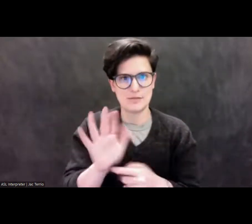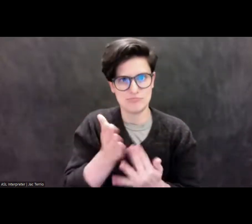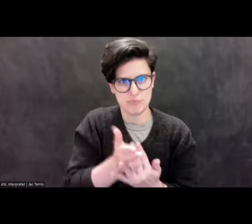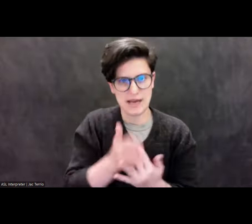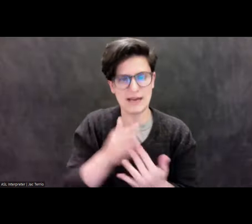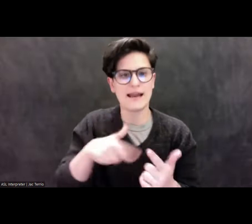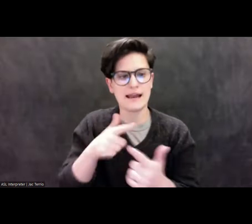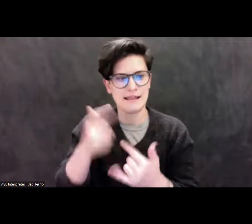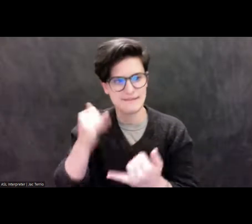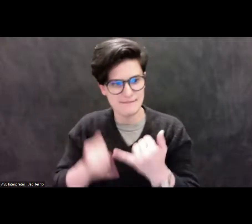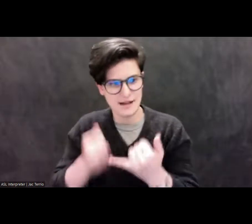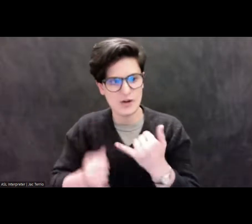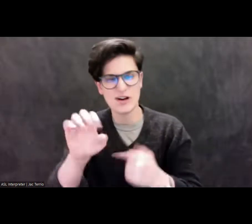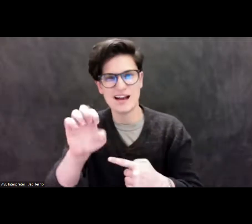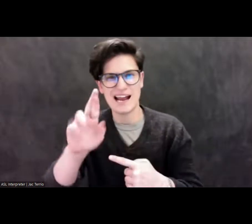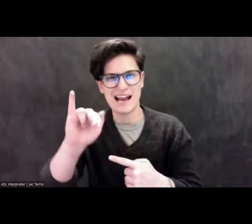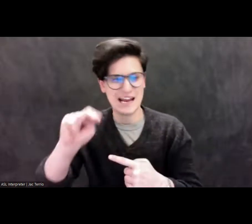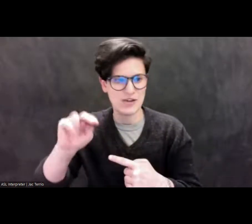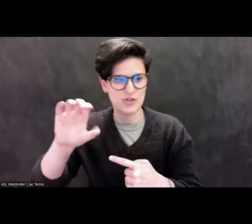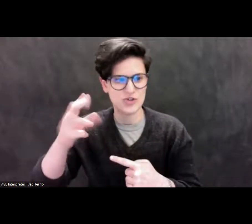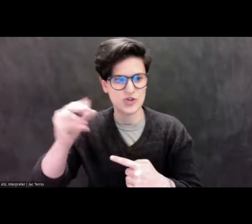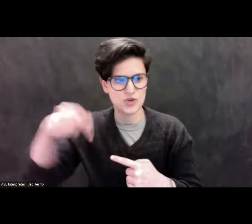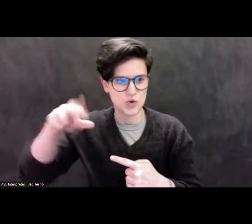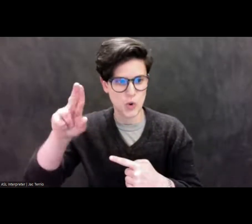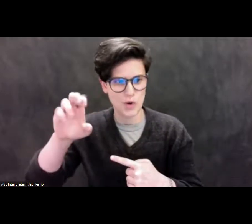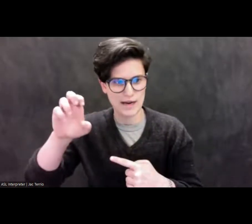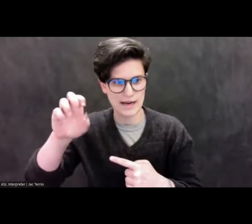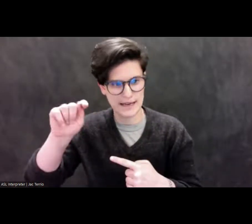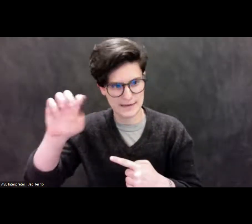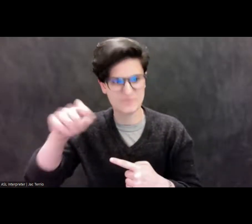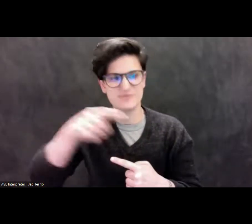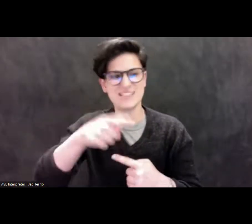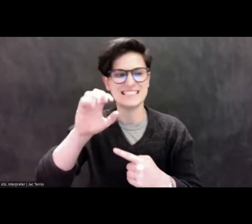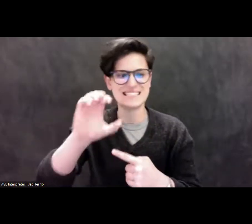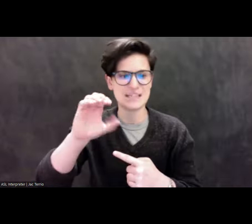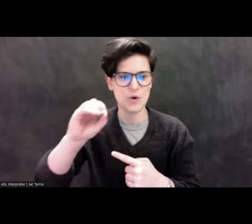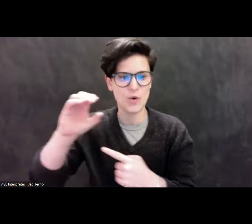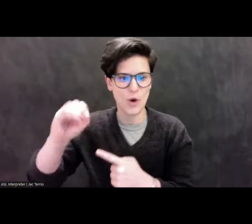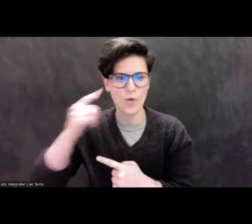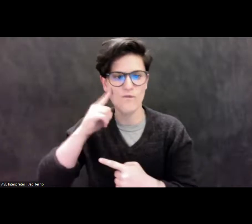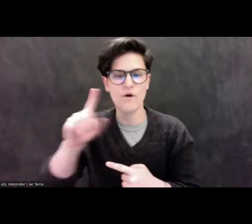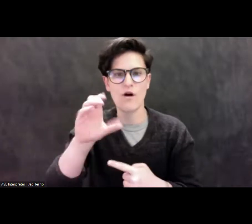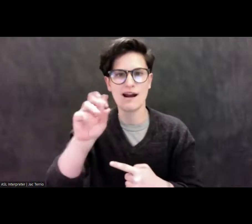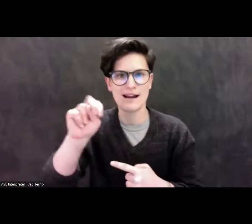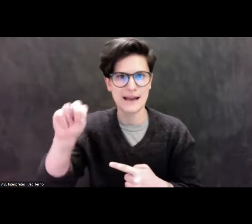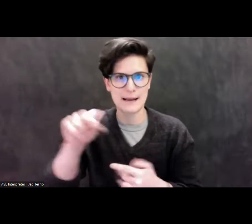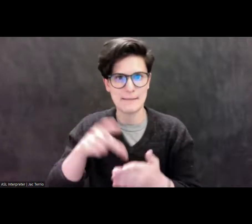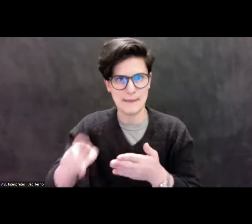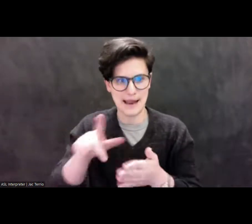operating officer in general 15:08:18 counsel at Connecticut paid lead. Aaron will be discussing the new Connecticut family leave law.